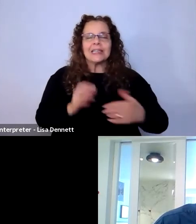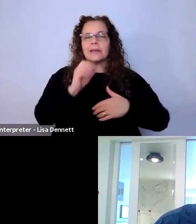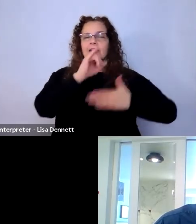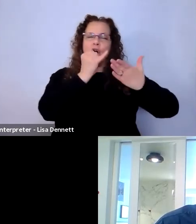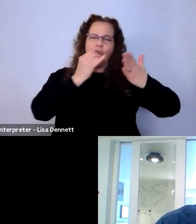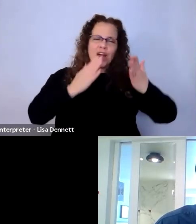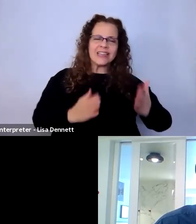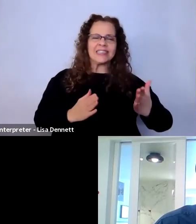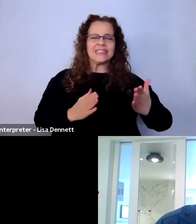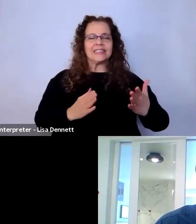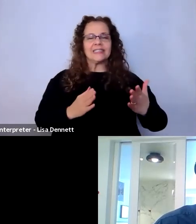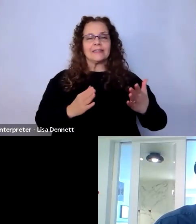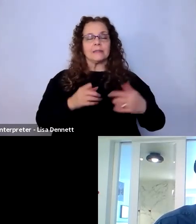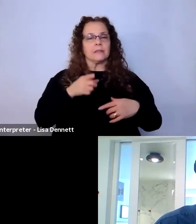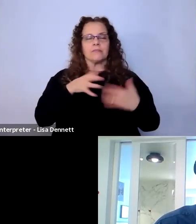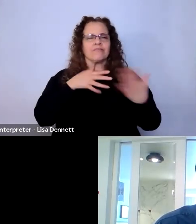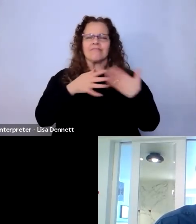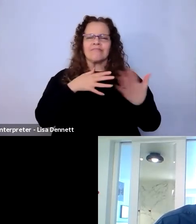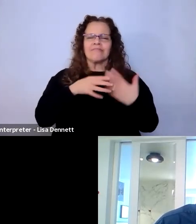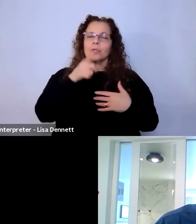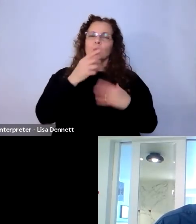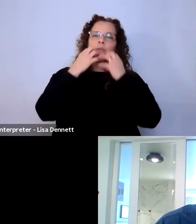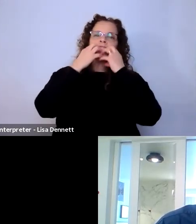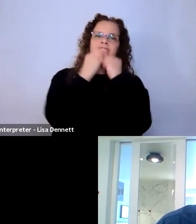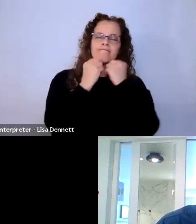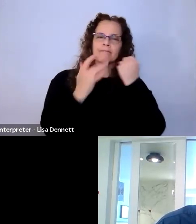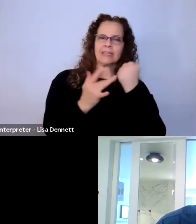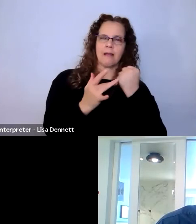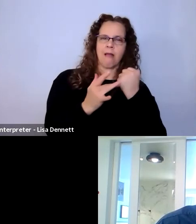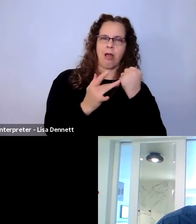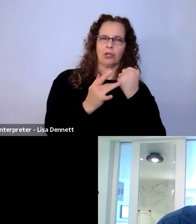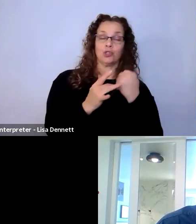Who cares about technology and who are willing to talk about it